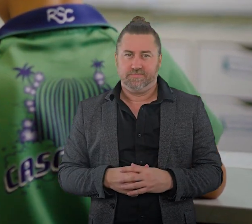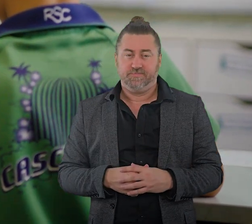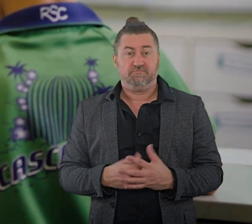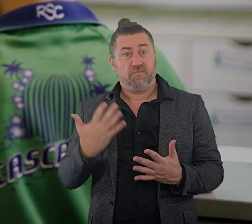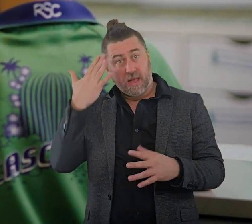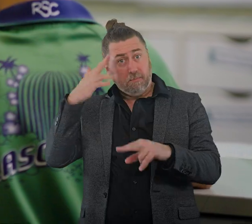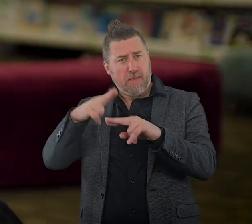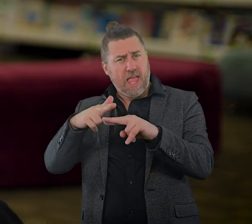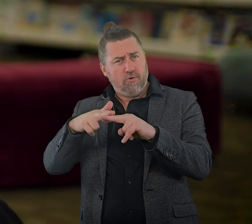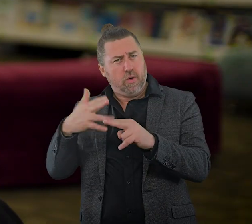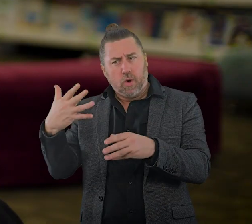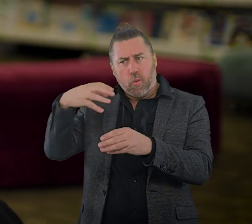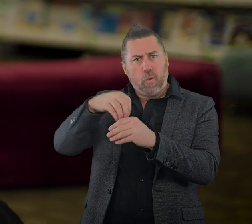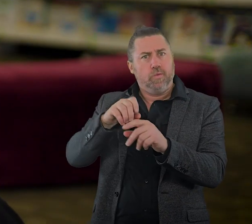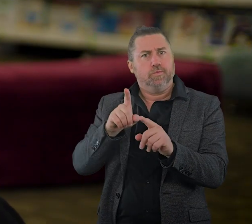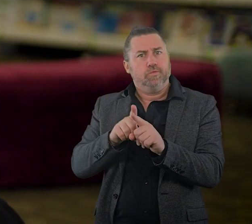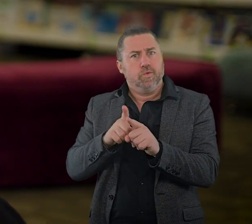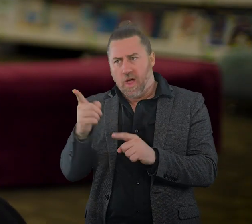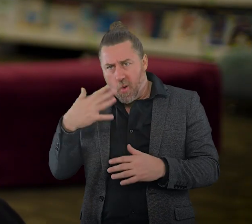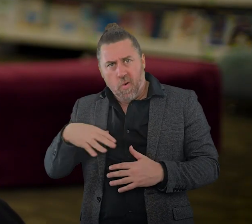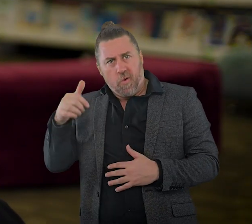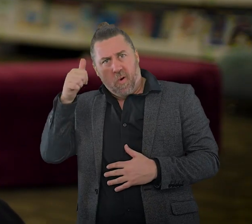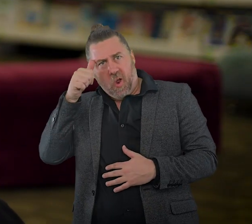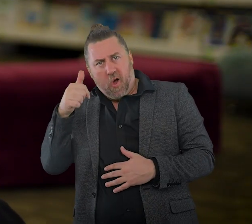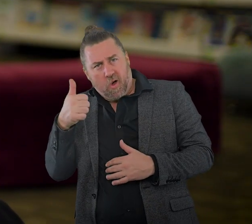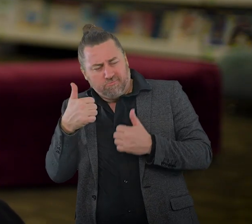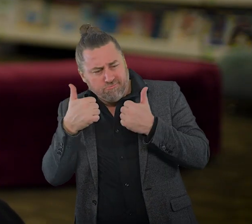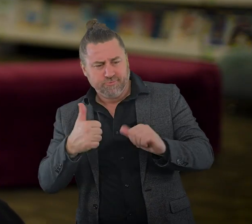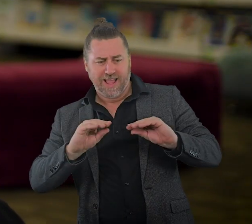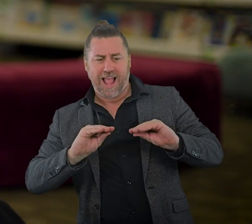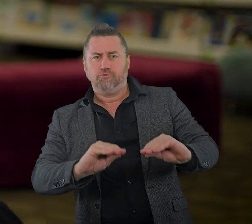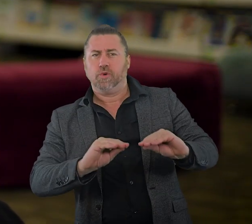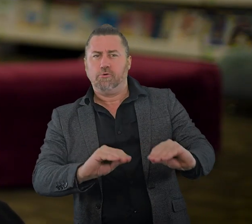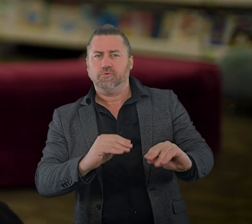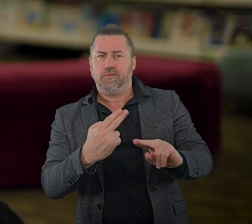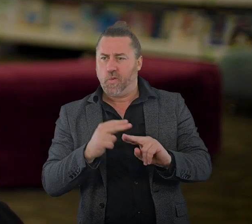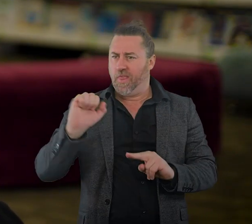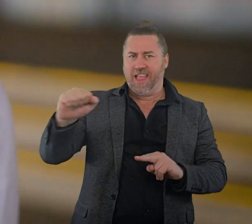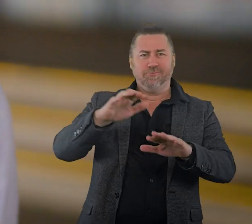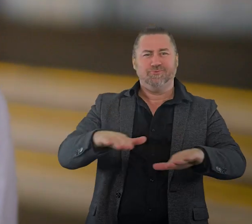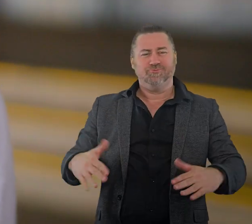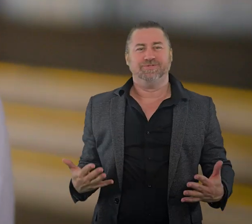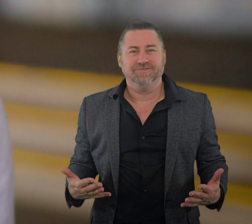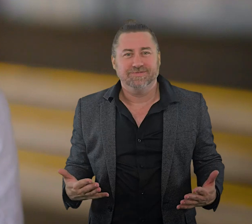And parents want to know as well that the kids are getting their best education that they can. [Parent] So when you've got all that